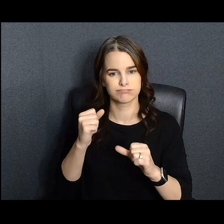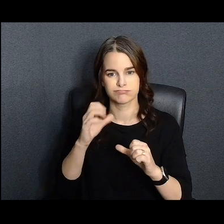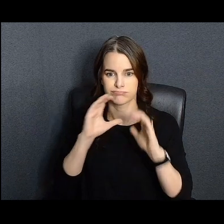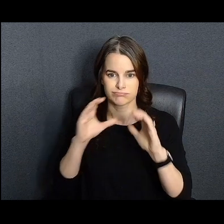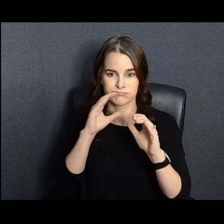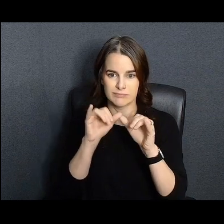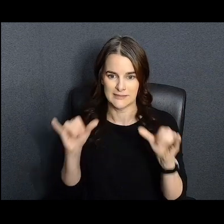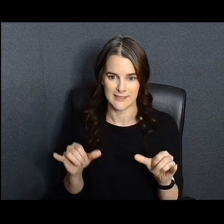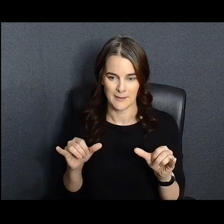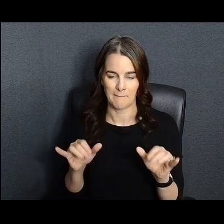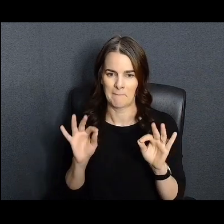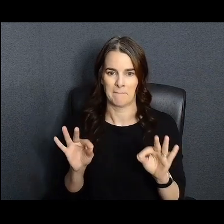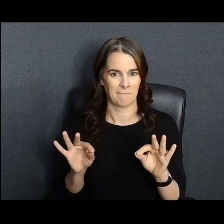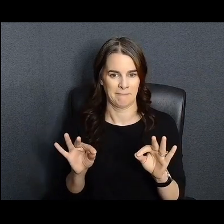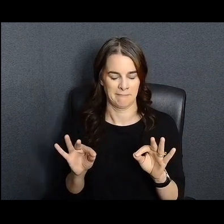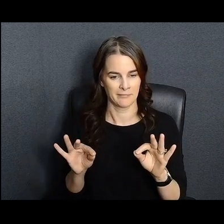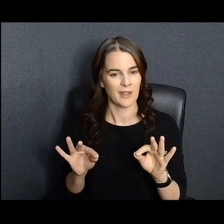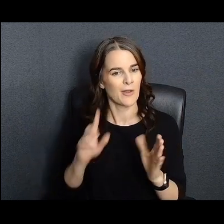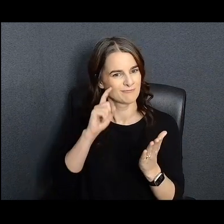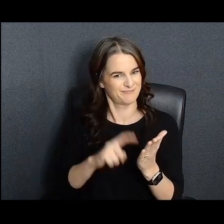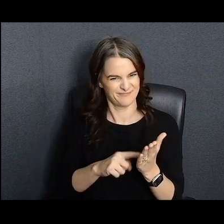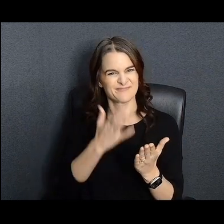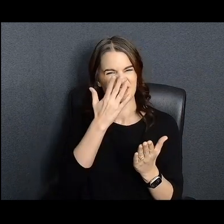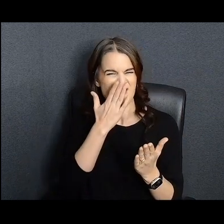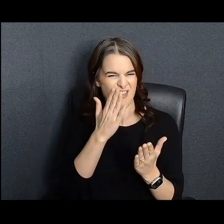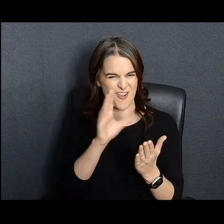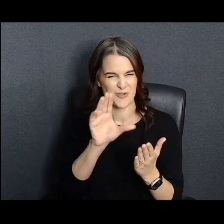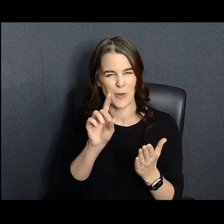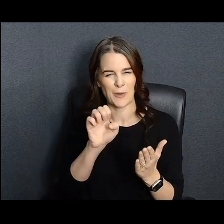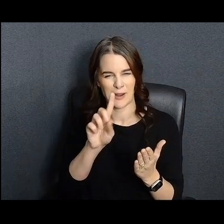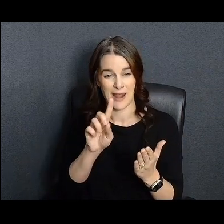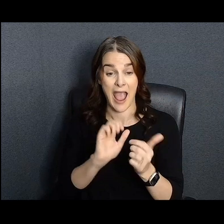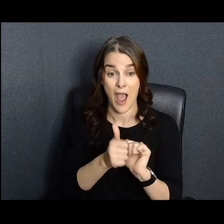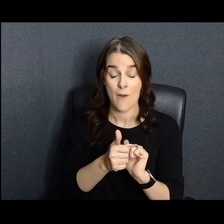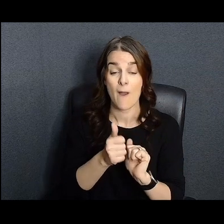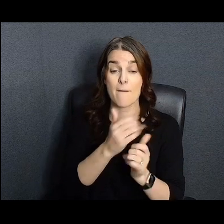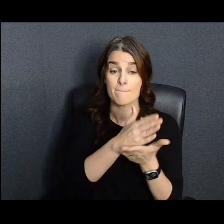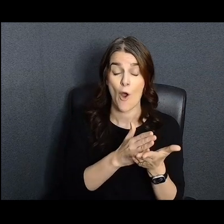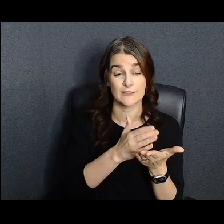You'll also notice that this one is color coded by parts of speech.